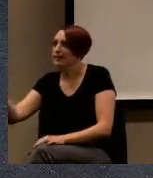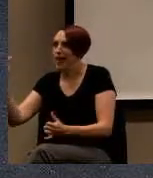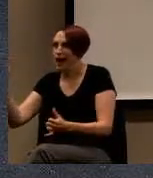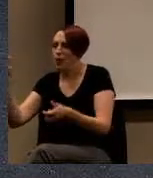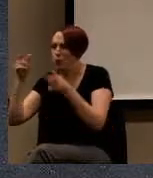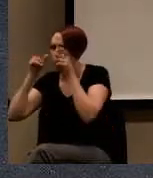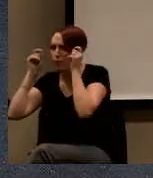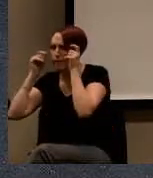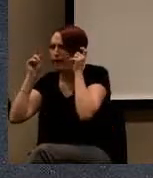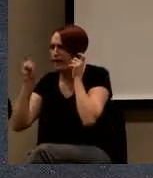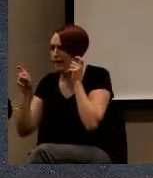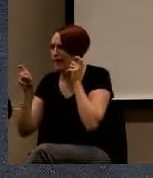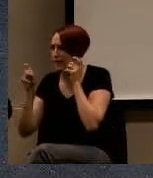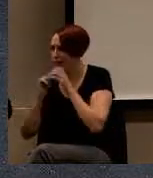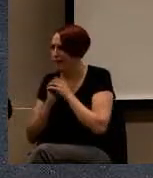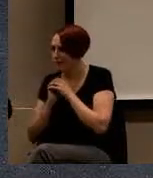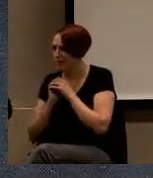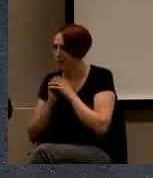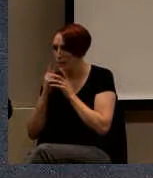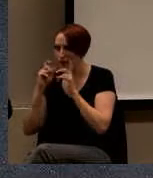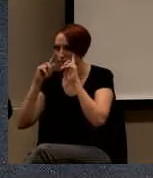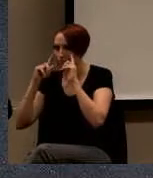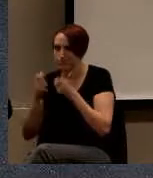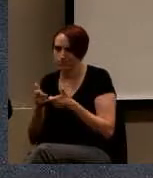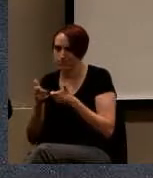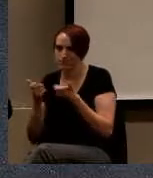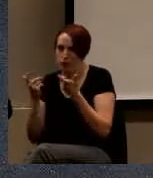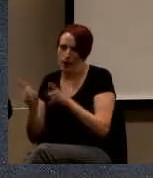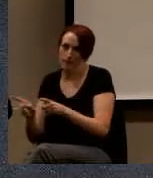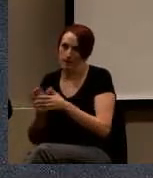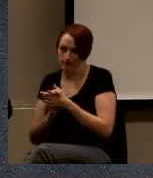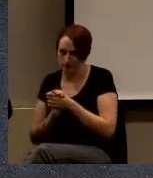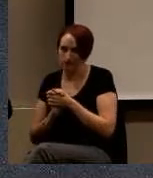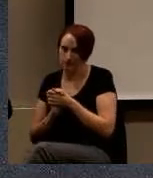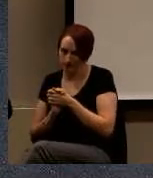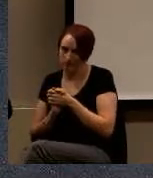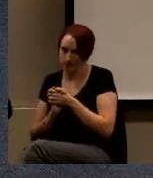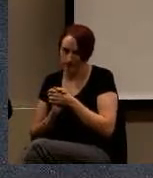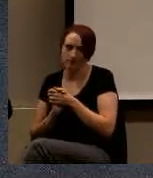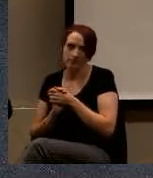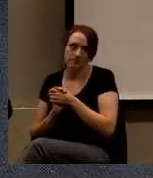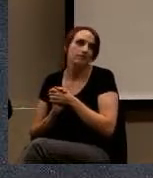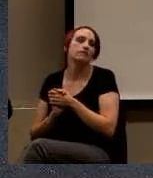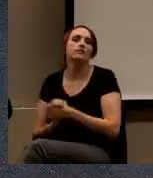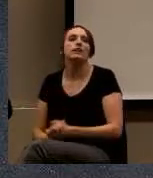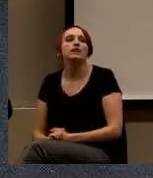begin to lose their visual perception or field of